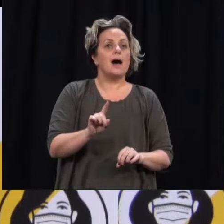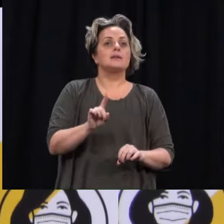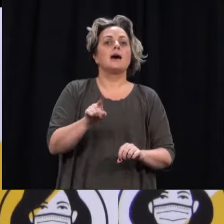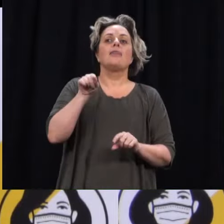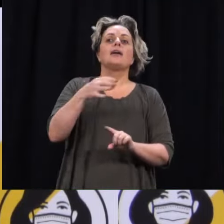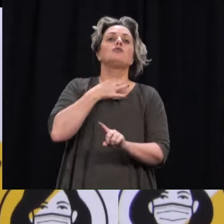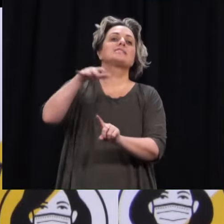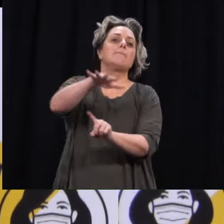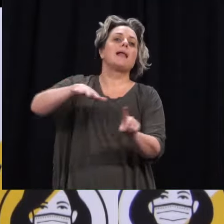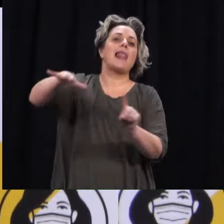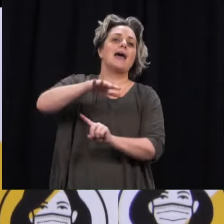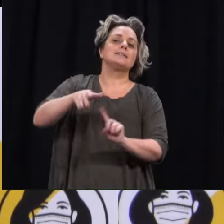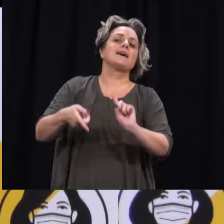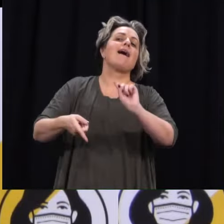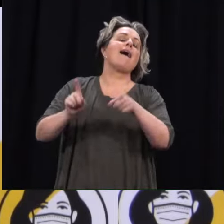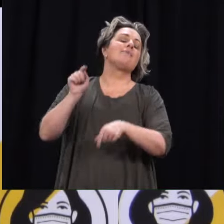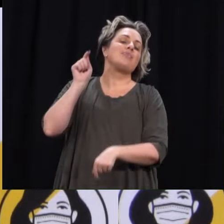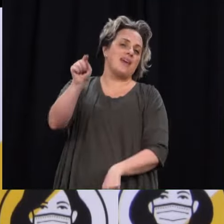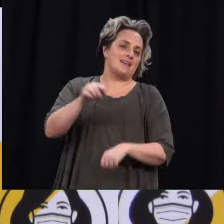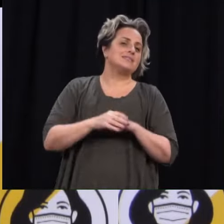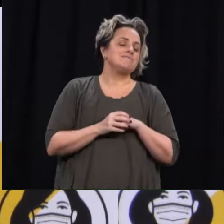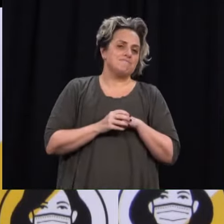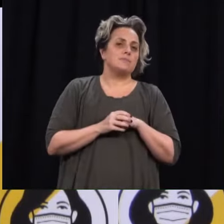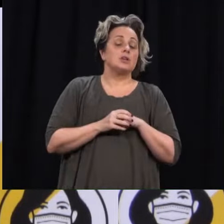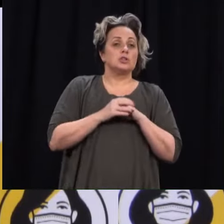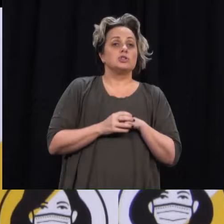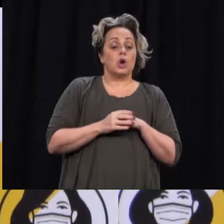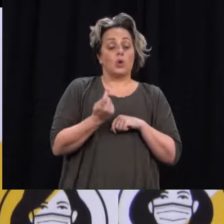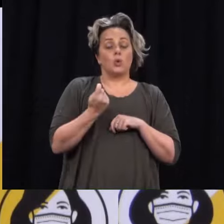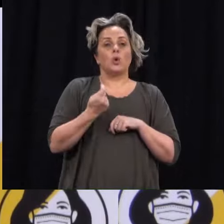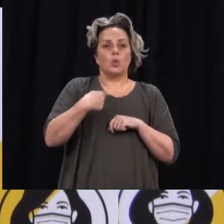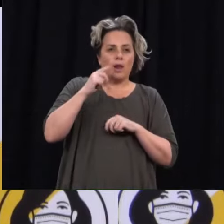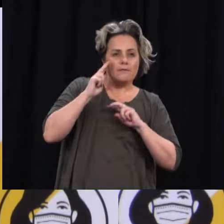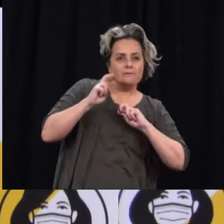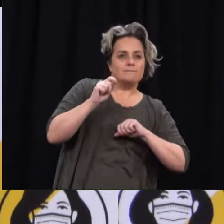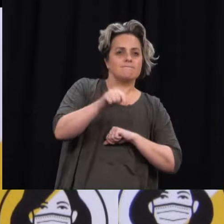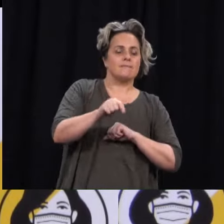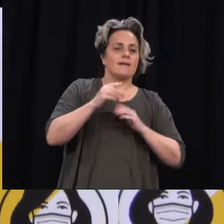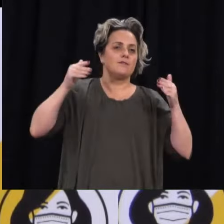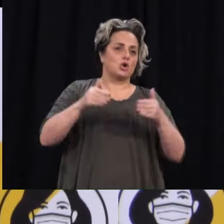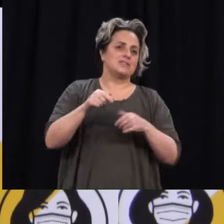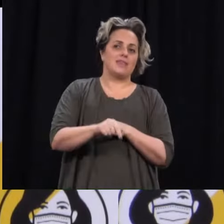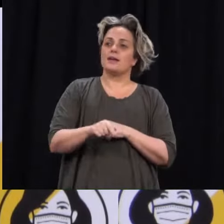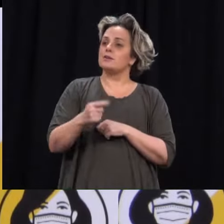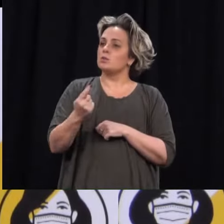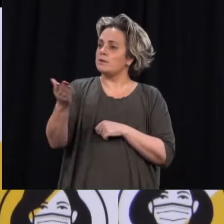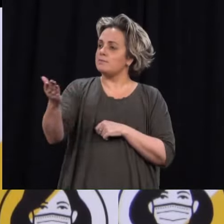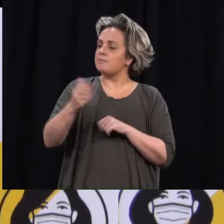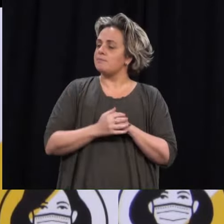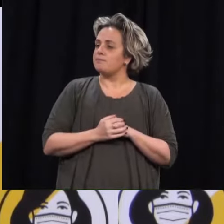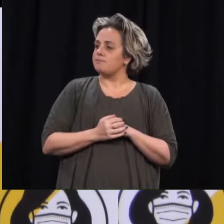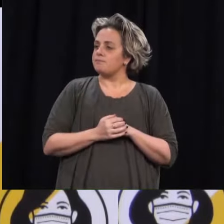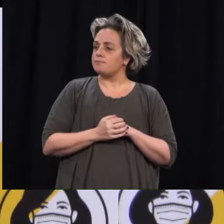not be able to make a direct person to person link but we will be able to link them to an